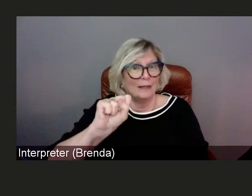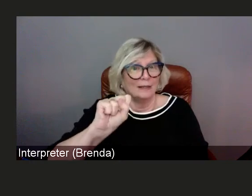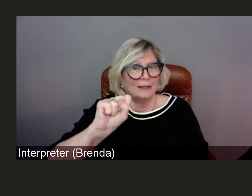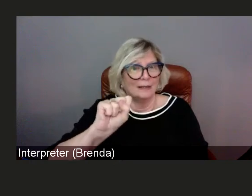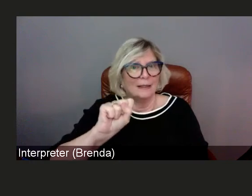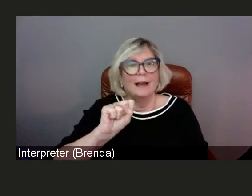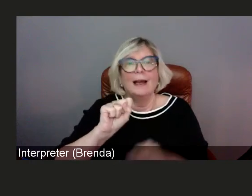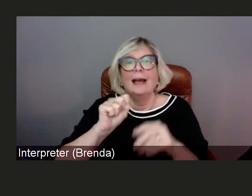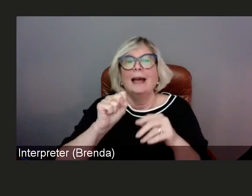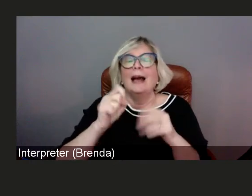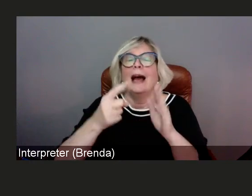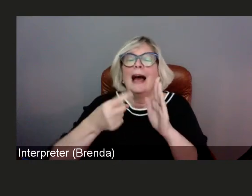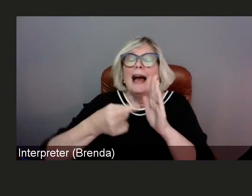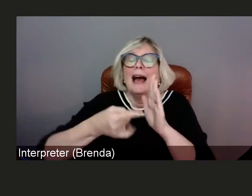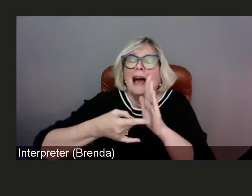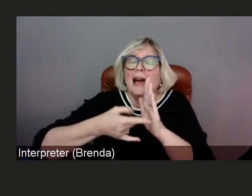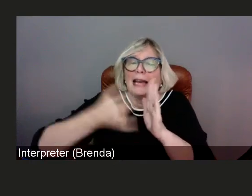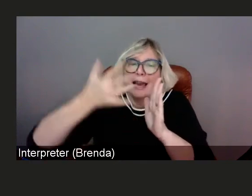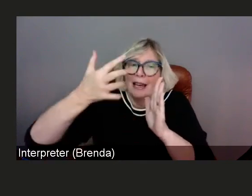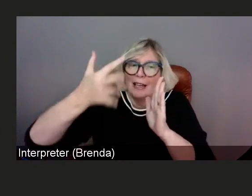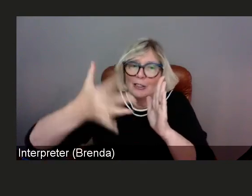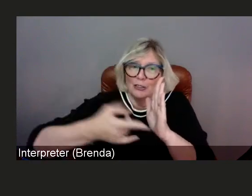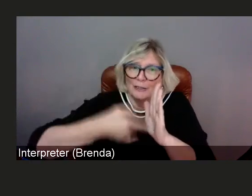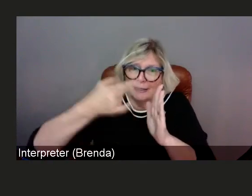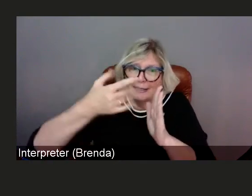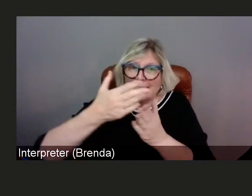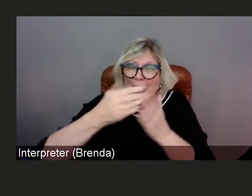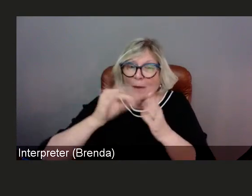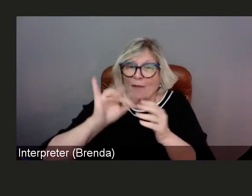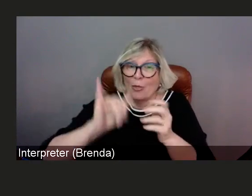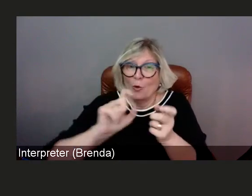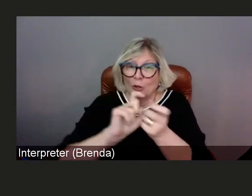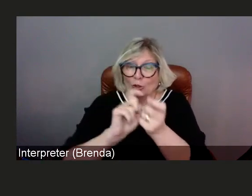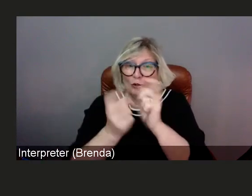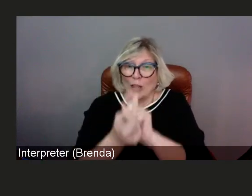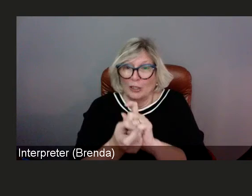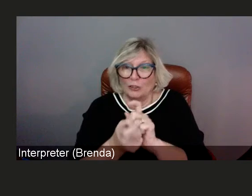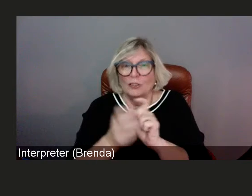Occasionally, some of these changes or mutations lead to